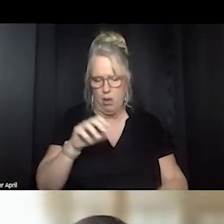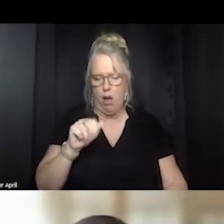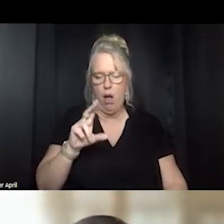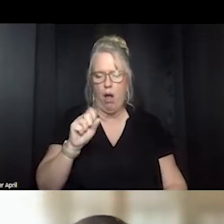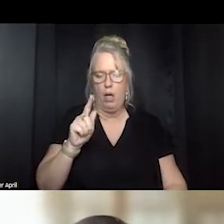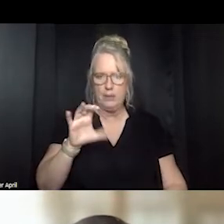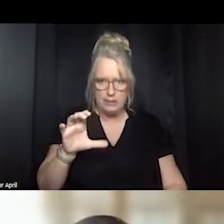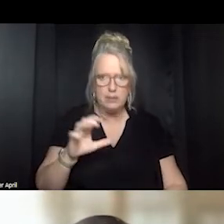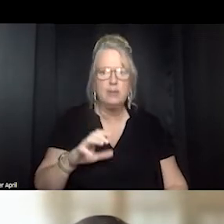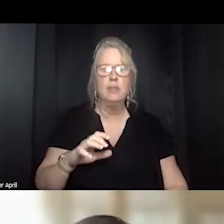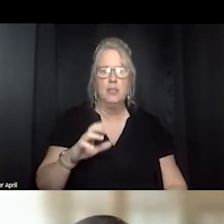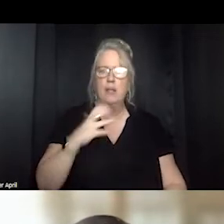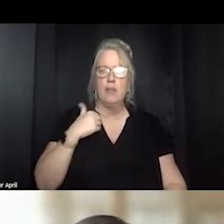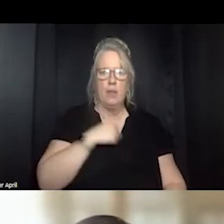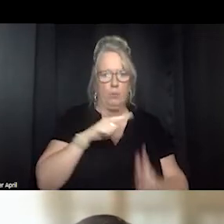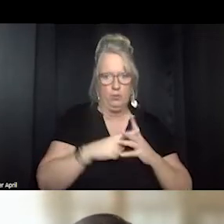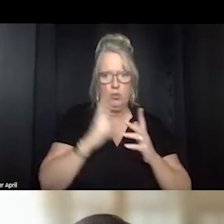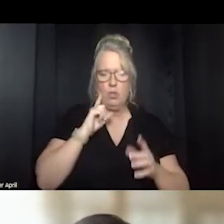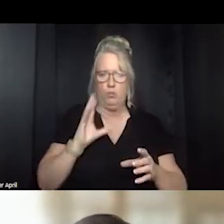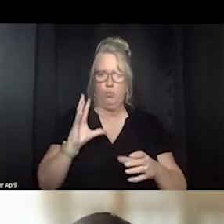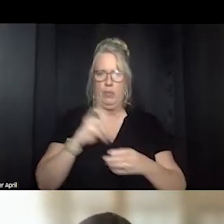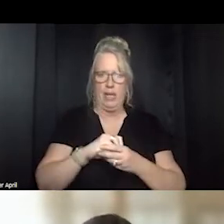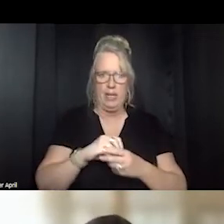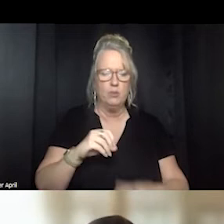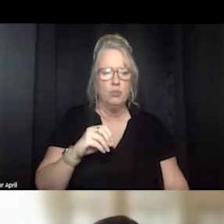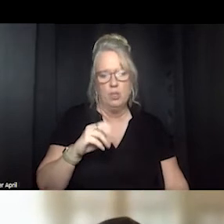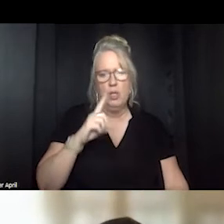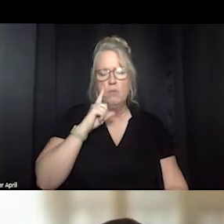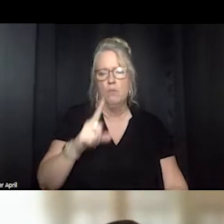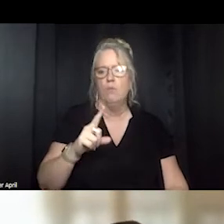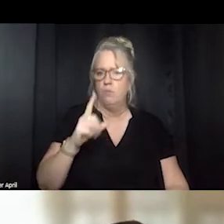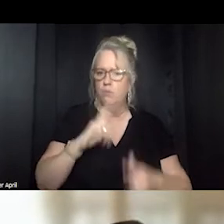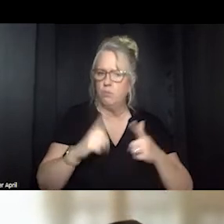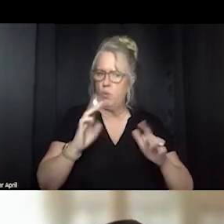HAVE, STARTED TO ENGAGE THAT SIDE OF THE DELIVERY SYSTEM. AND THOSE PROVIDERS. BUT,